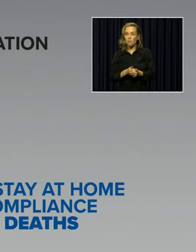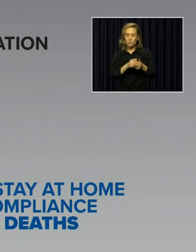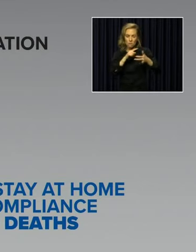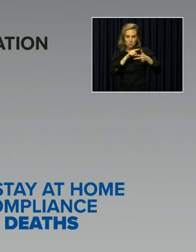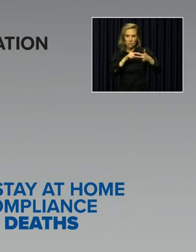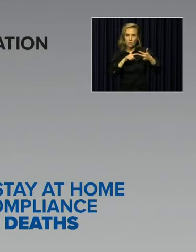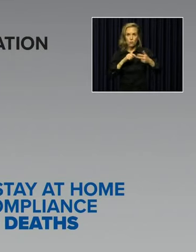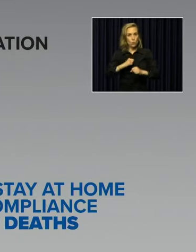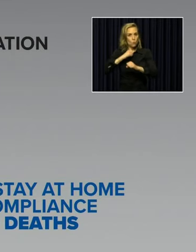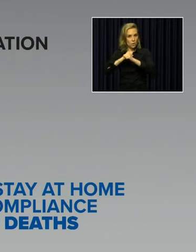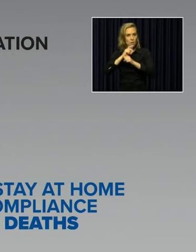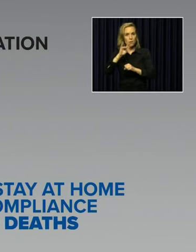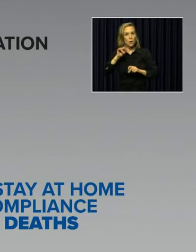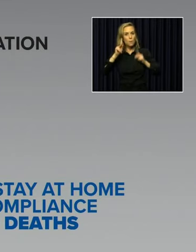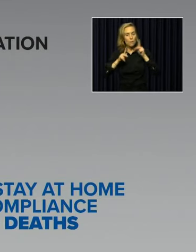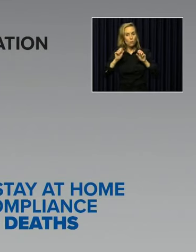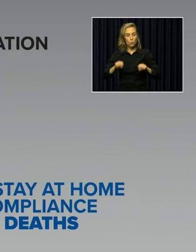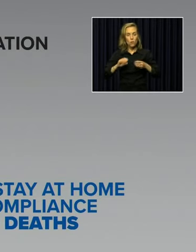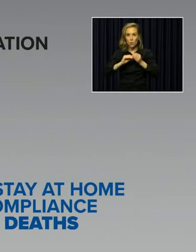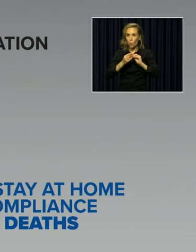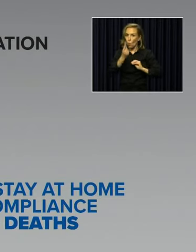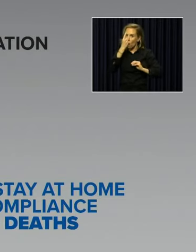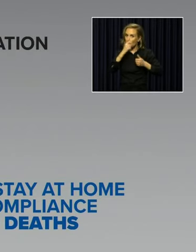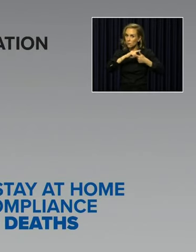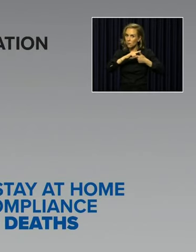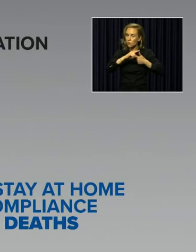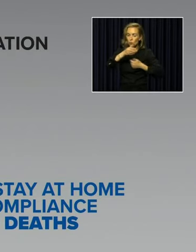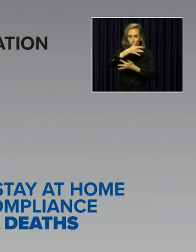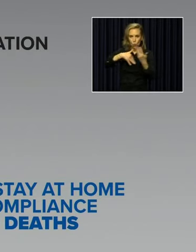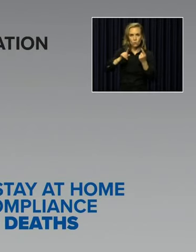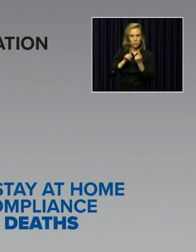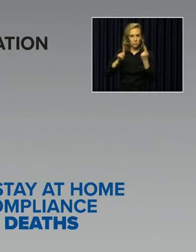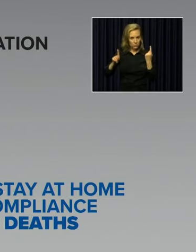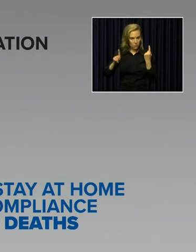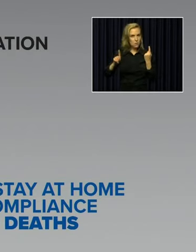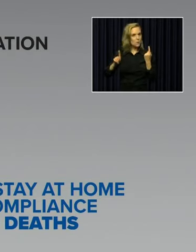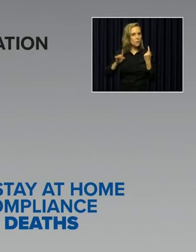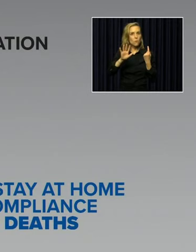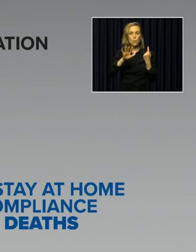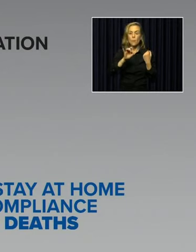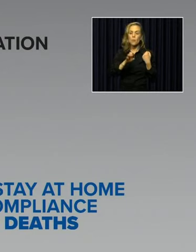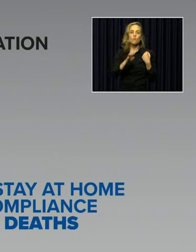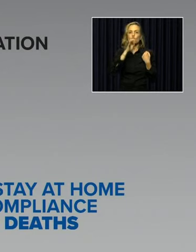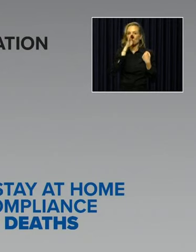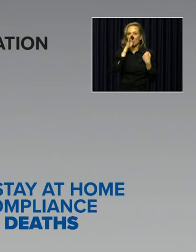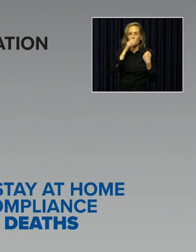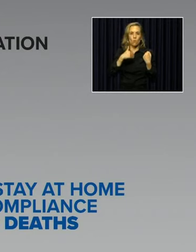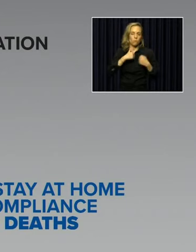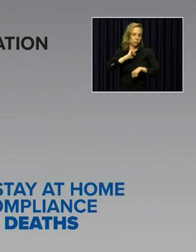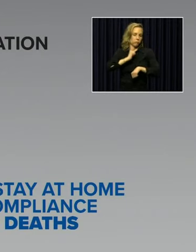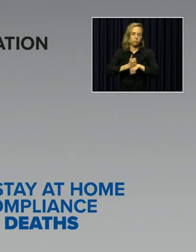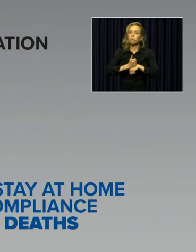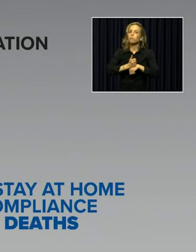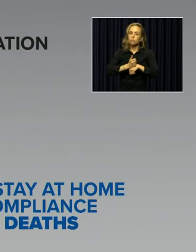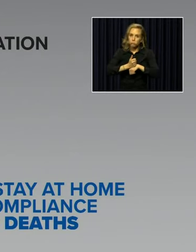MORE AGGRESSIVELY AT THIS POINT, BUT LOOK AT THIS.